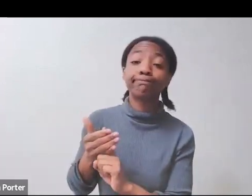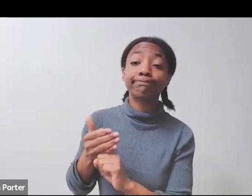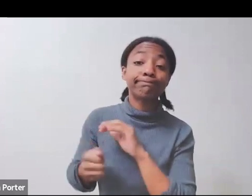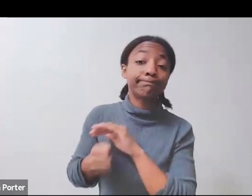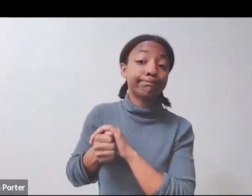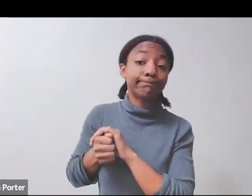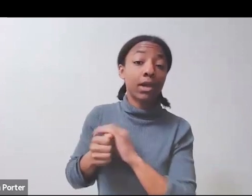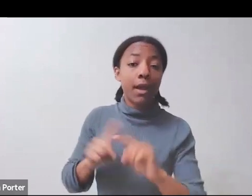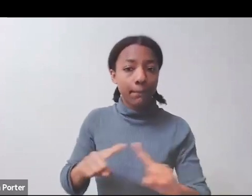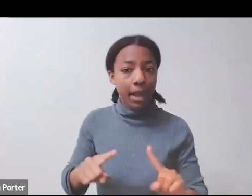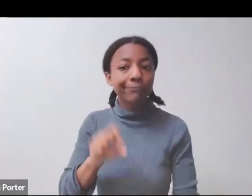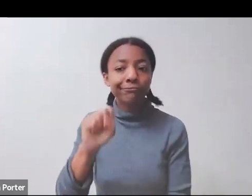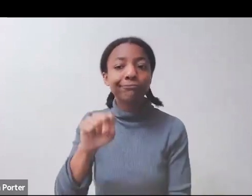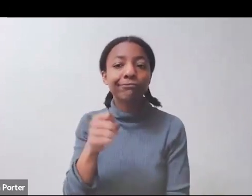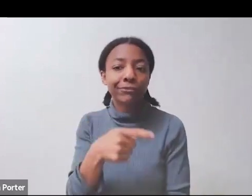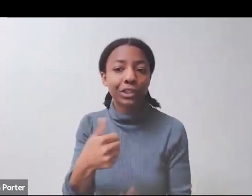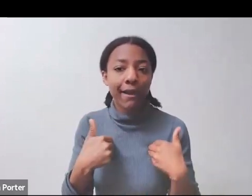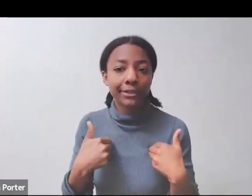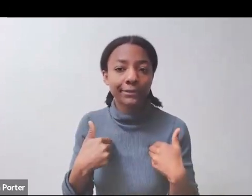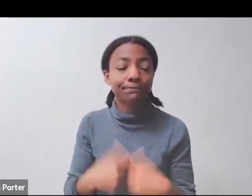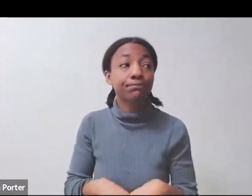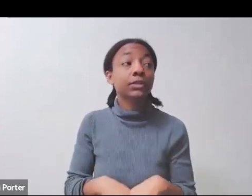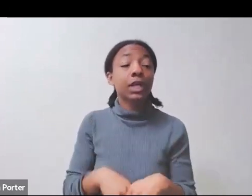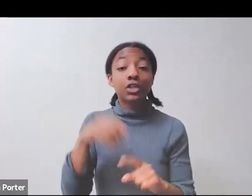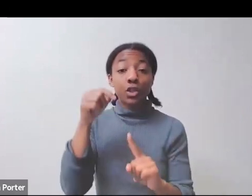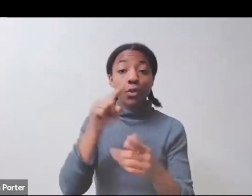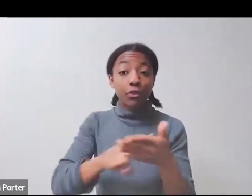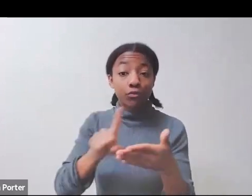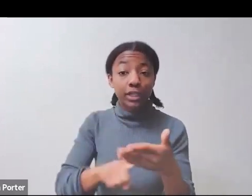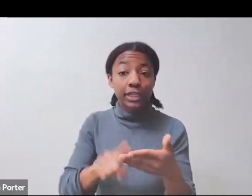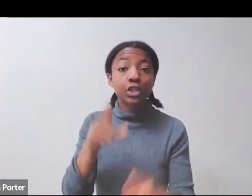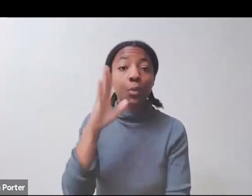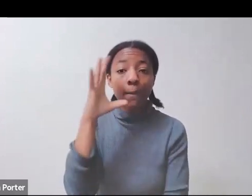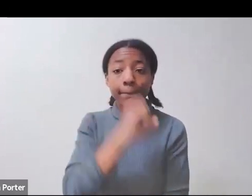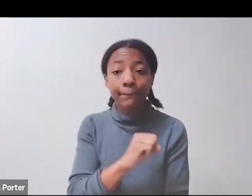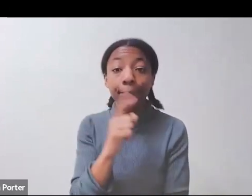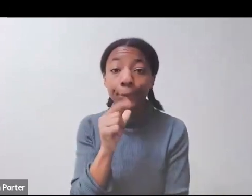they're not going to catch folks who are neurodivergent necessarily. They're not necessarily going to catch folks